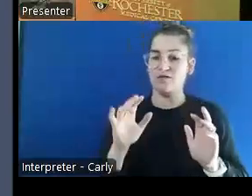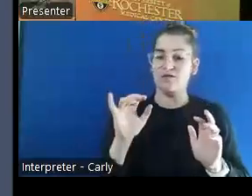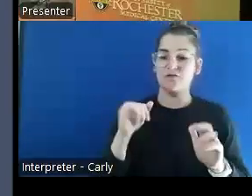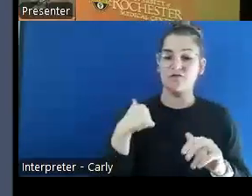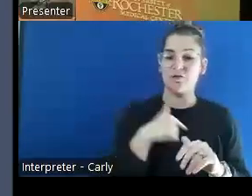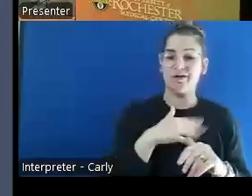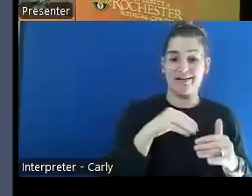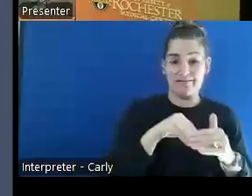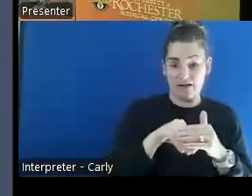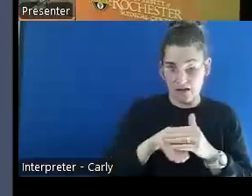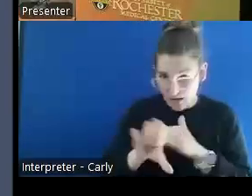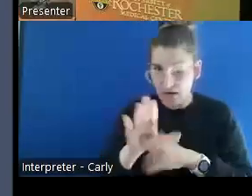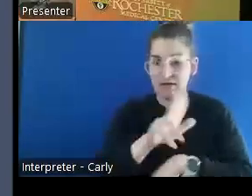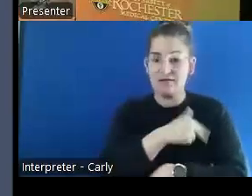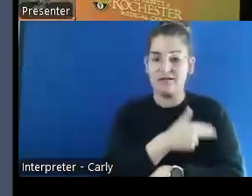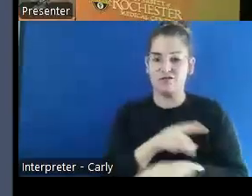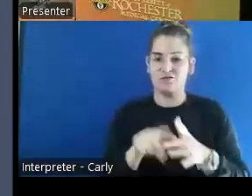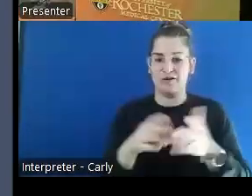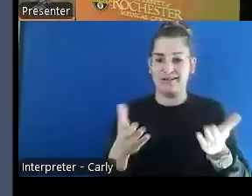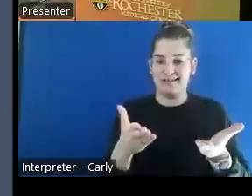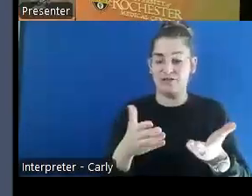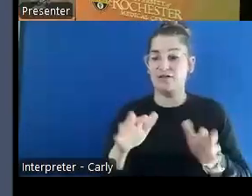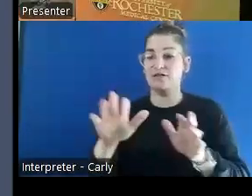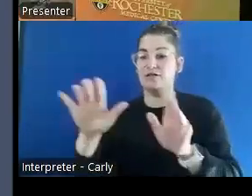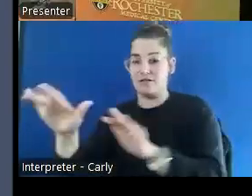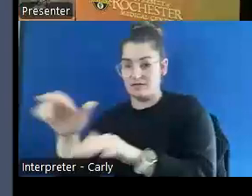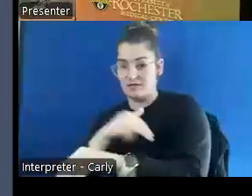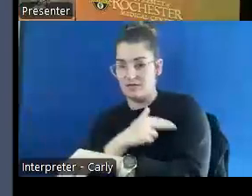they leave the hospital they come back to us hopefully now everybody on 192 is not a myips